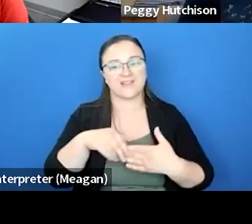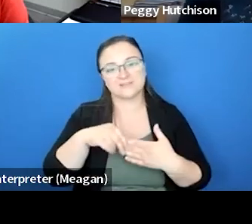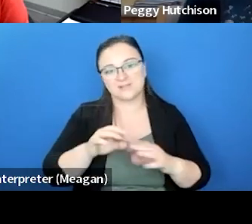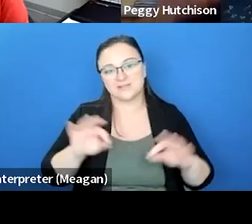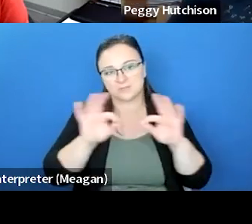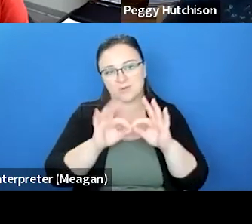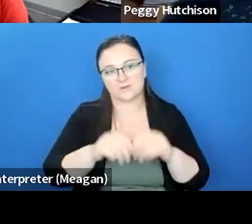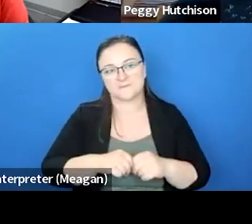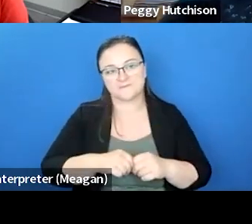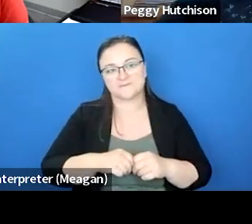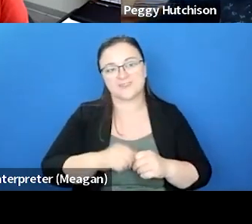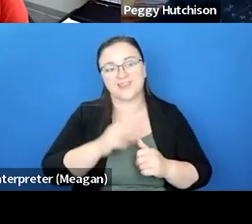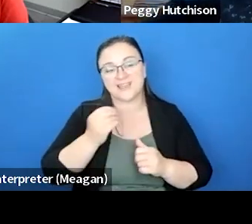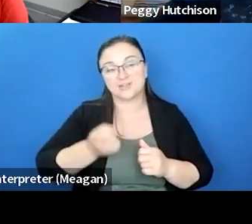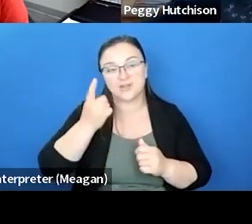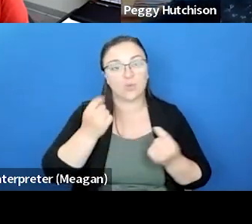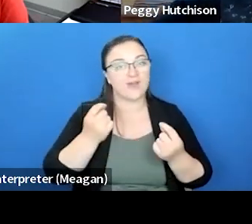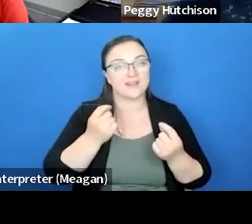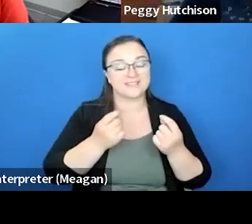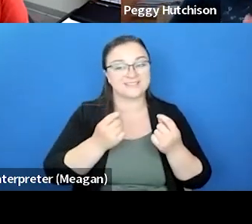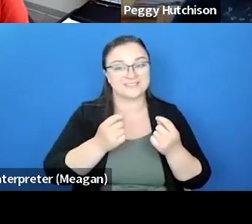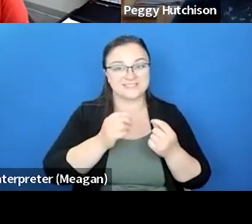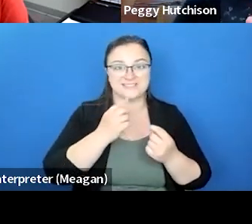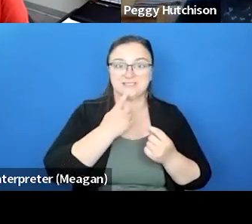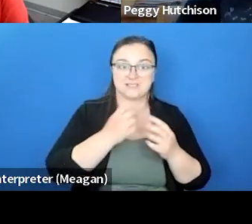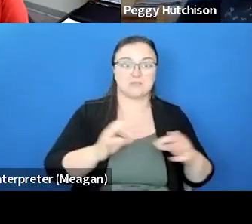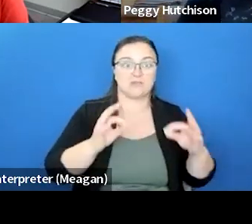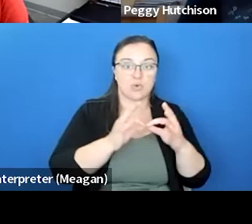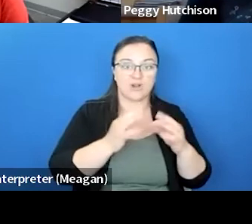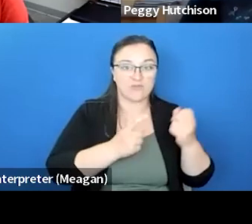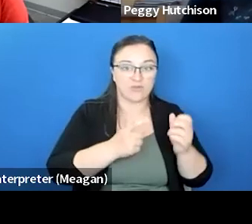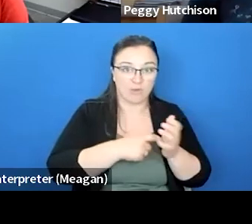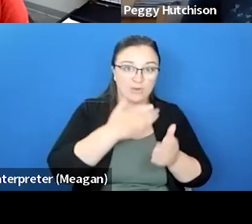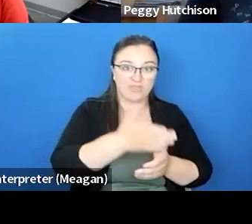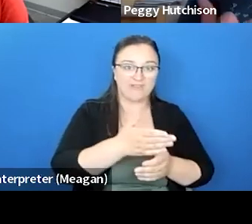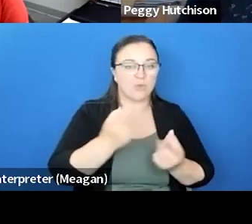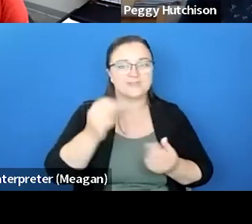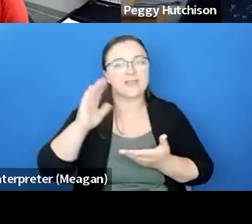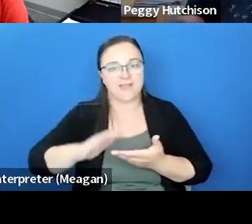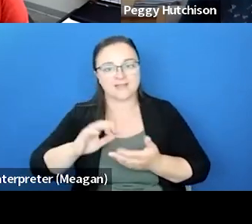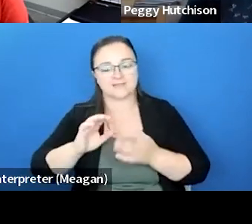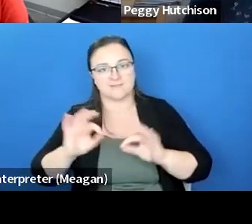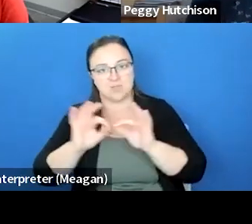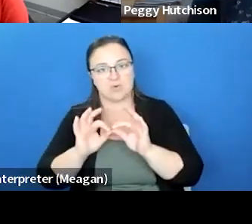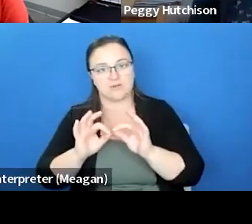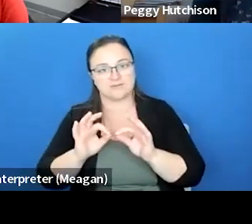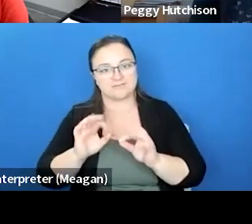understanding what's critical that everybody be there and what's less critical being very clear and transparent about that.